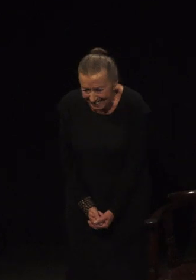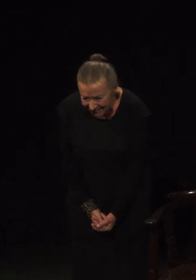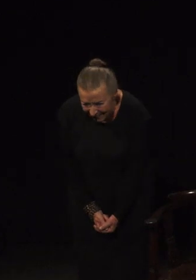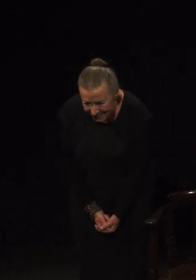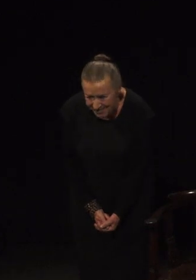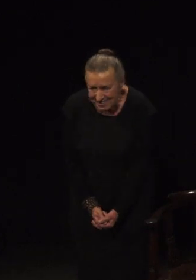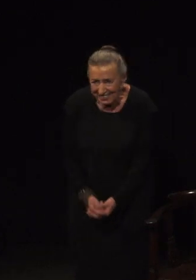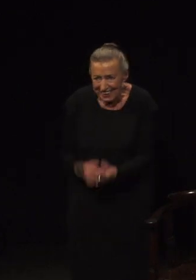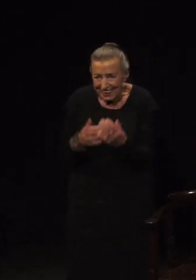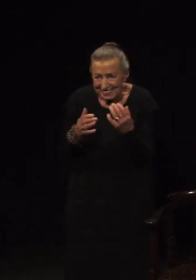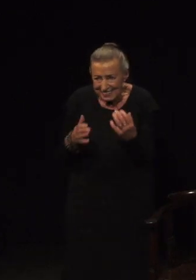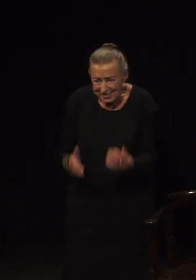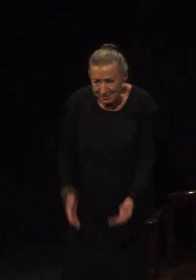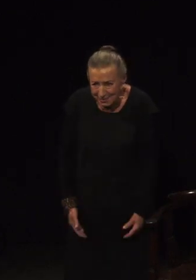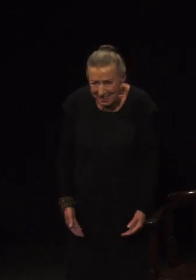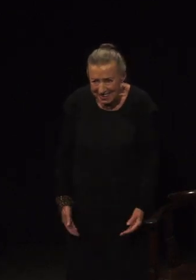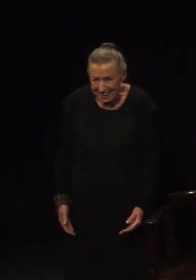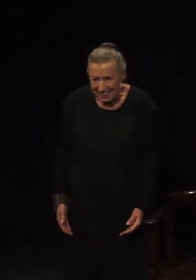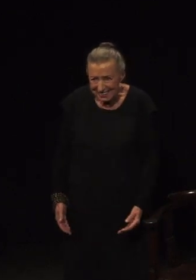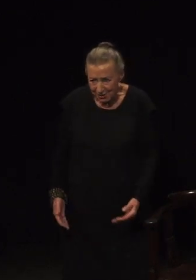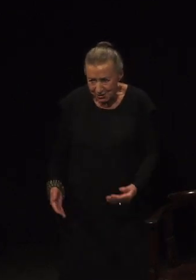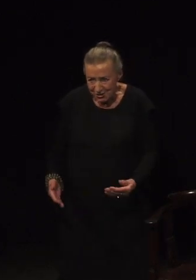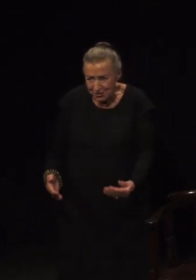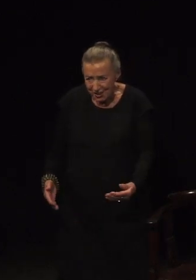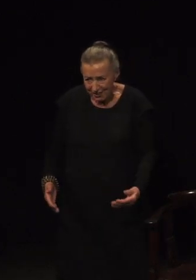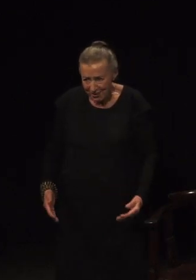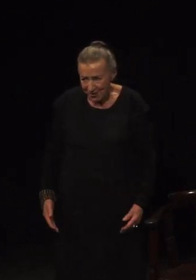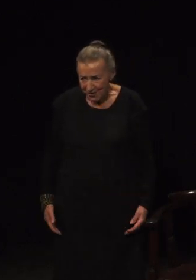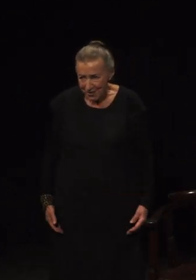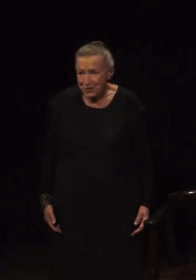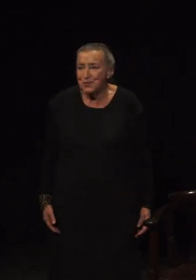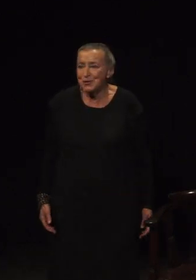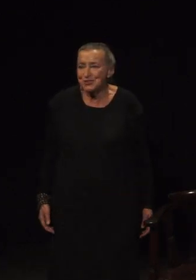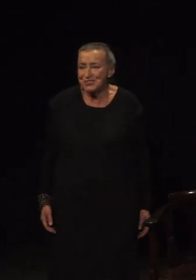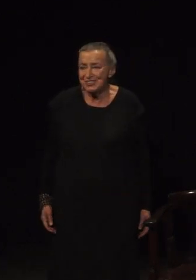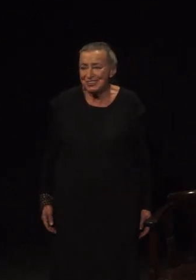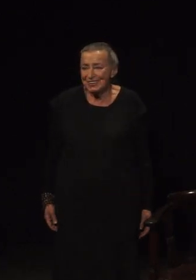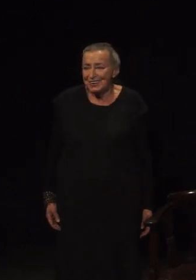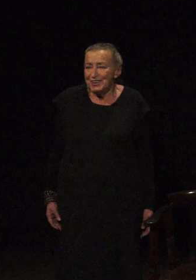it deepens, changes rhythm.